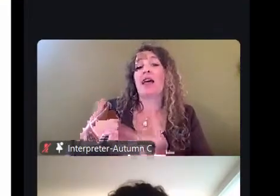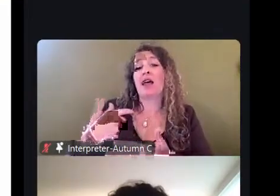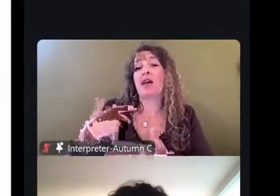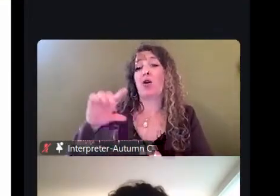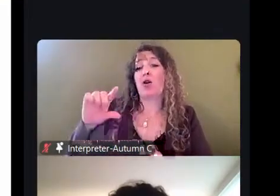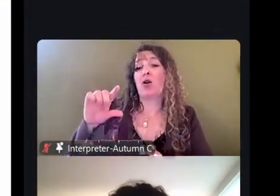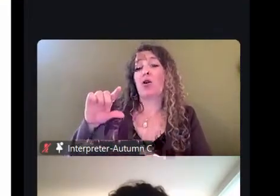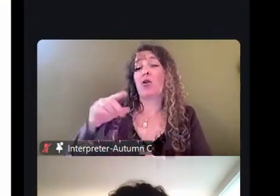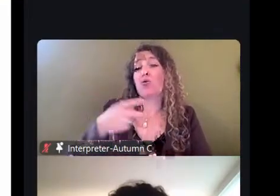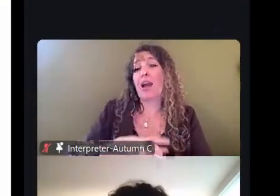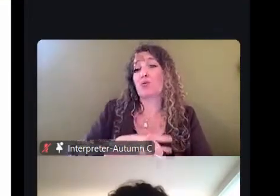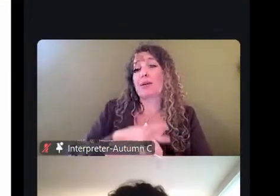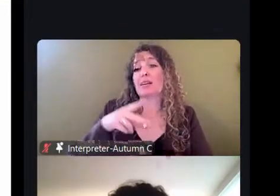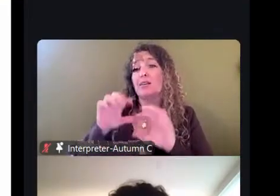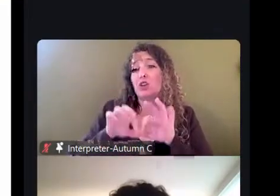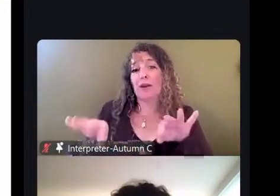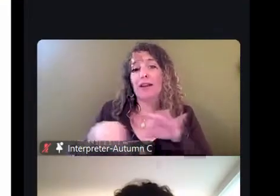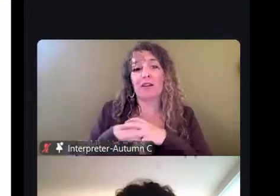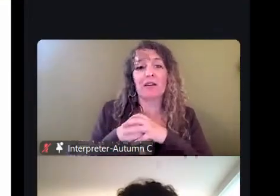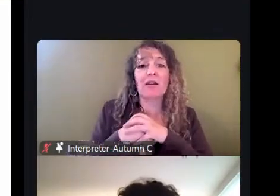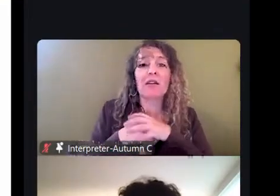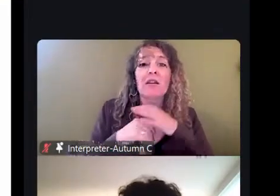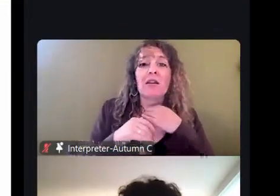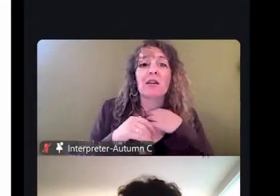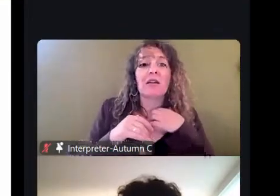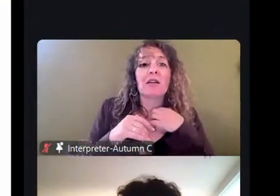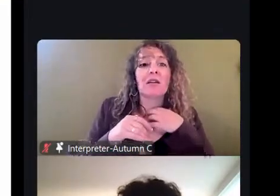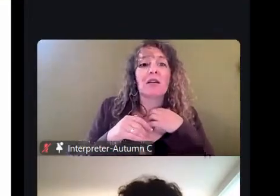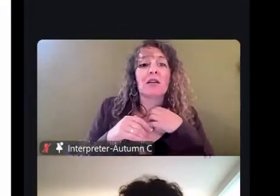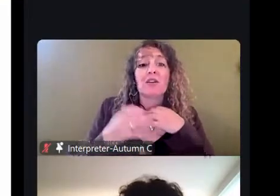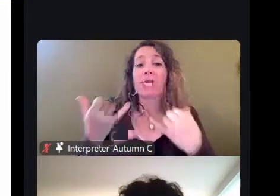And at this point I'm going to turn it over to Athena to talk about our lovely results.